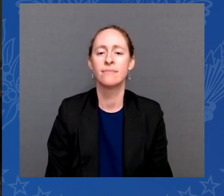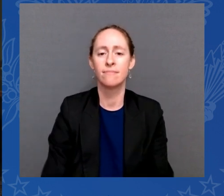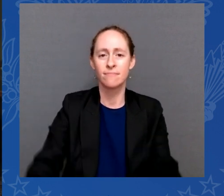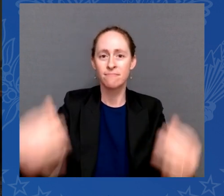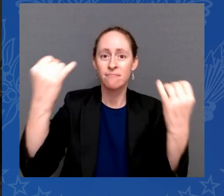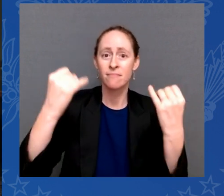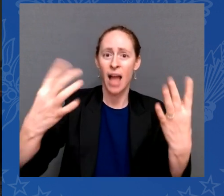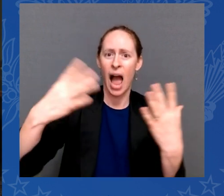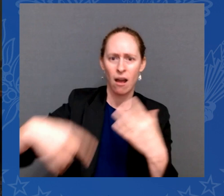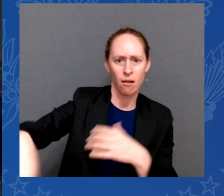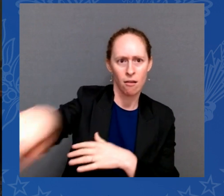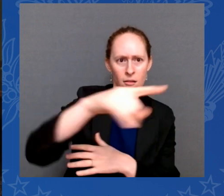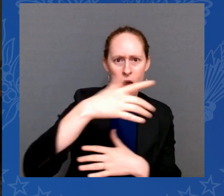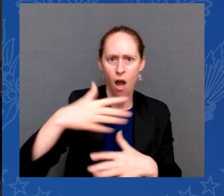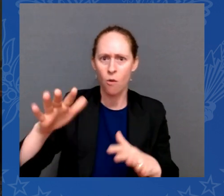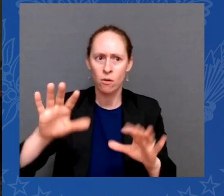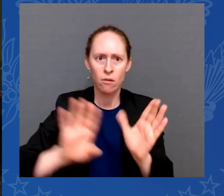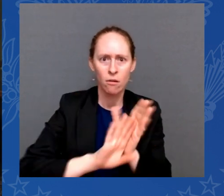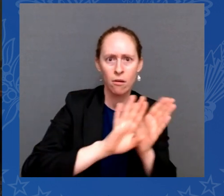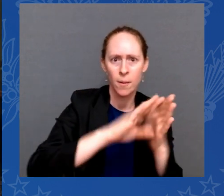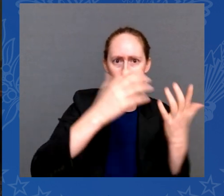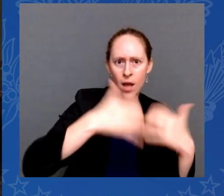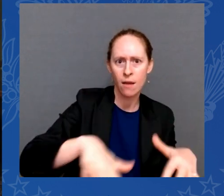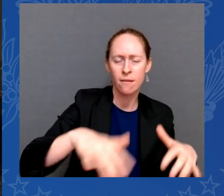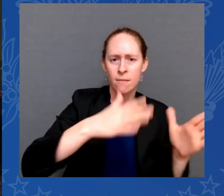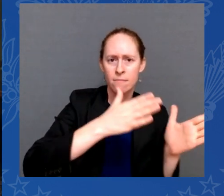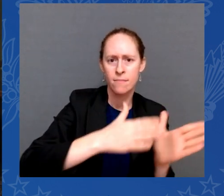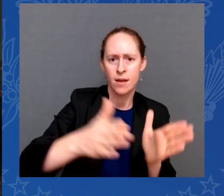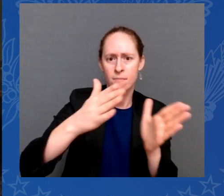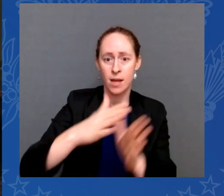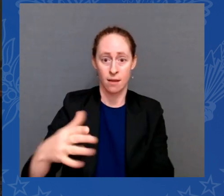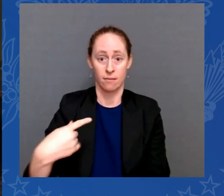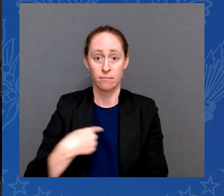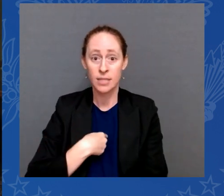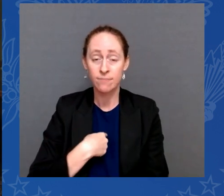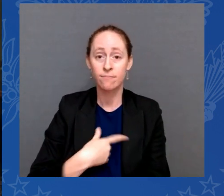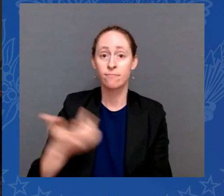healthcare providers, legal experts, state and local officials and legislators,